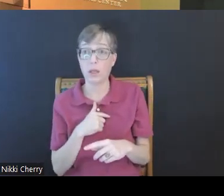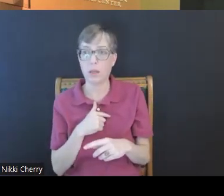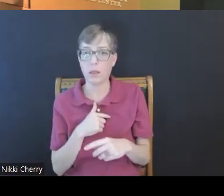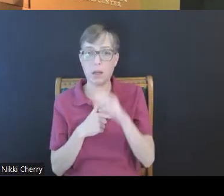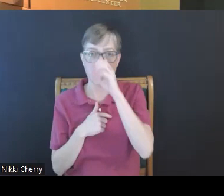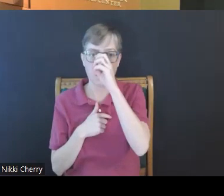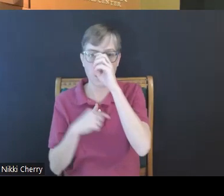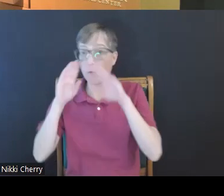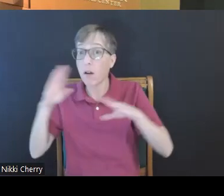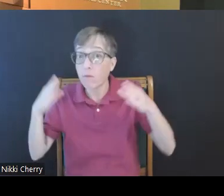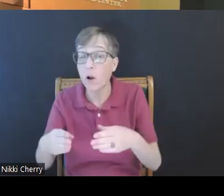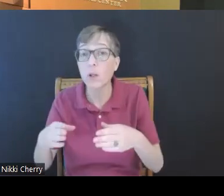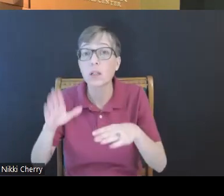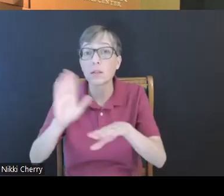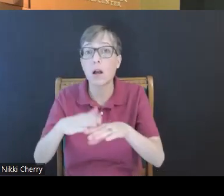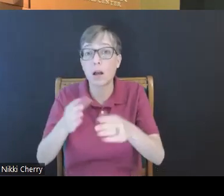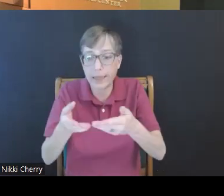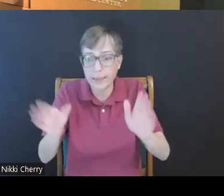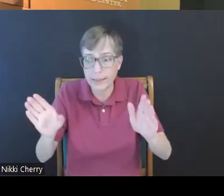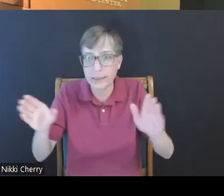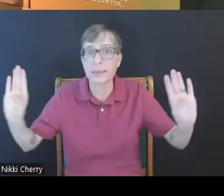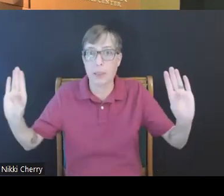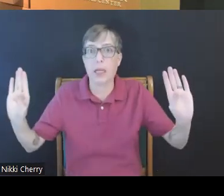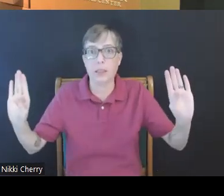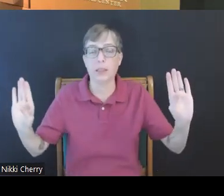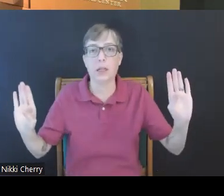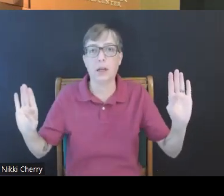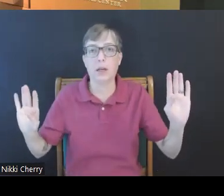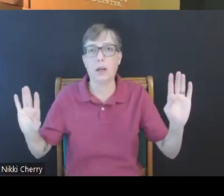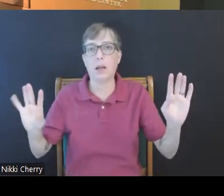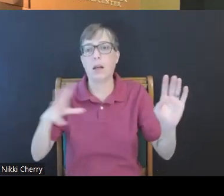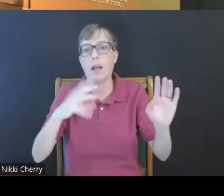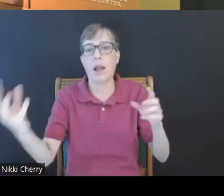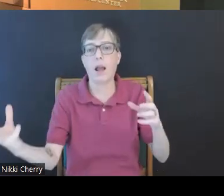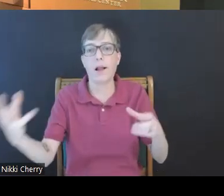Silo and we need to really think about ways in which we can engage and train and give skills to